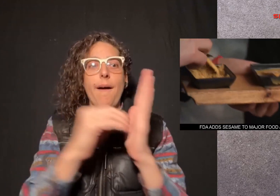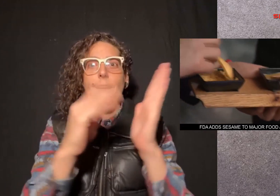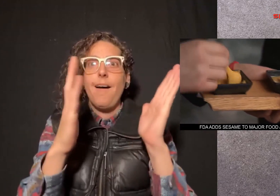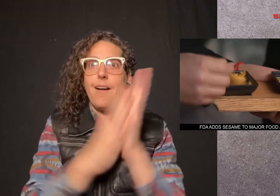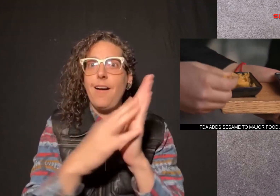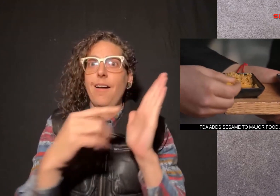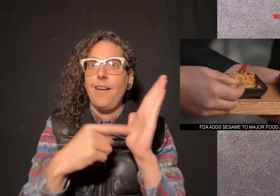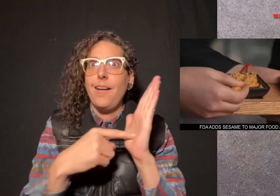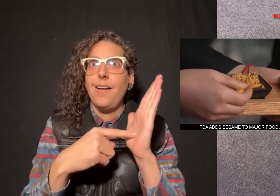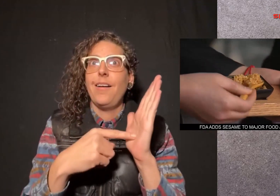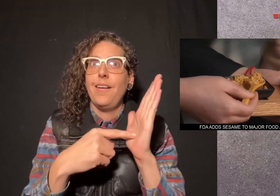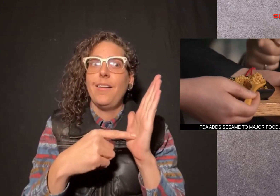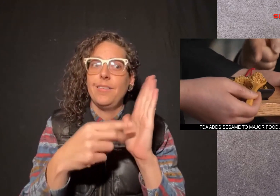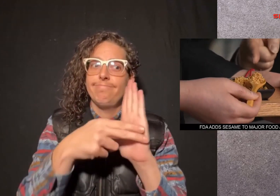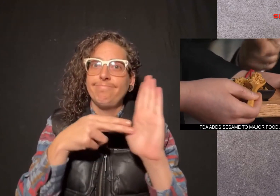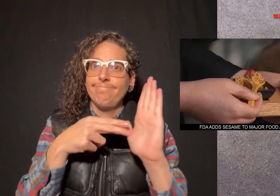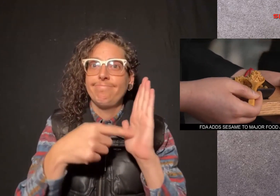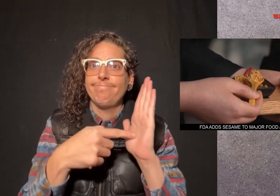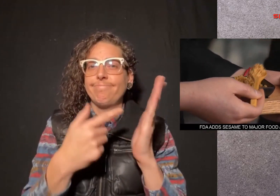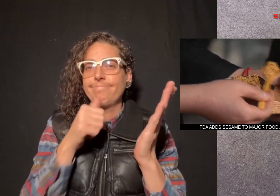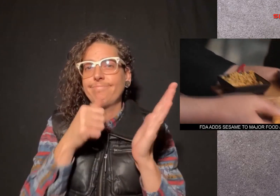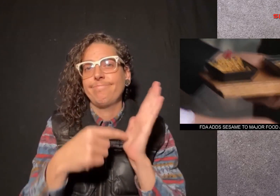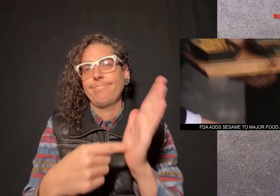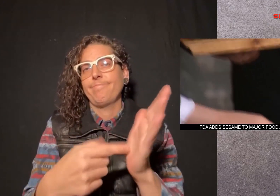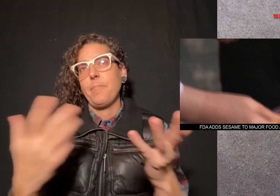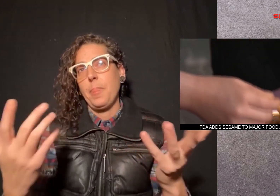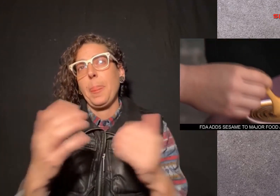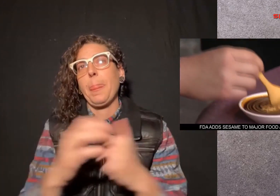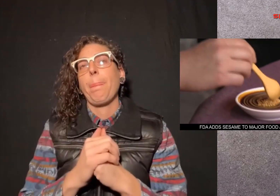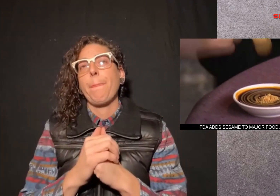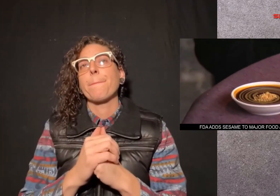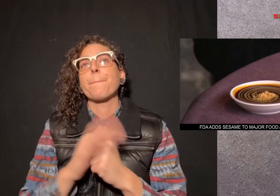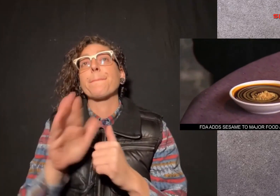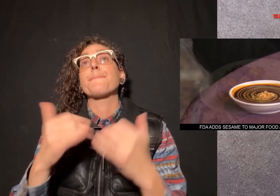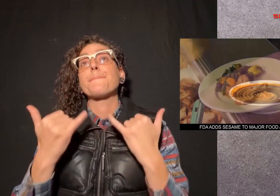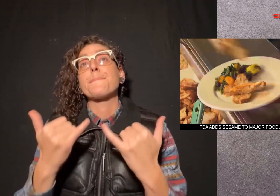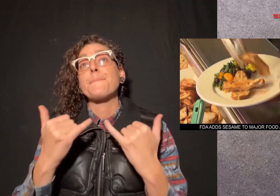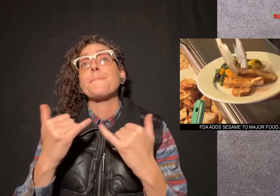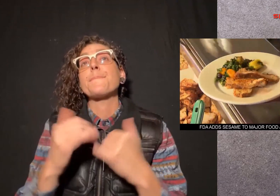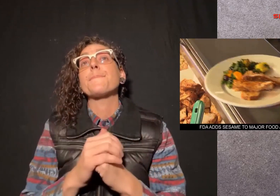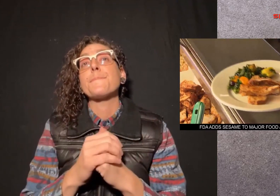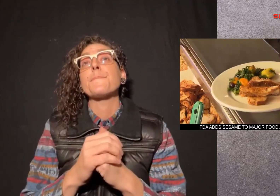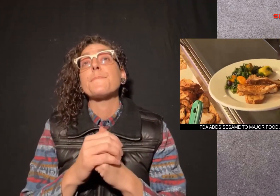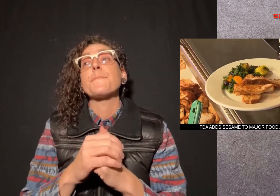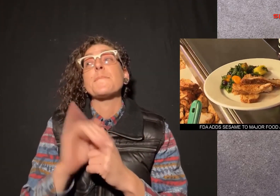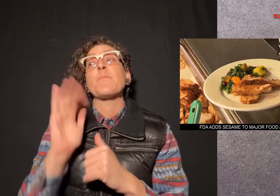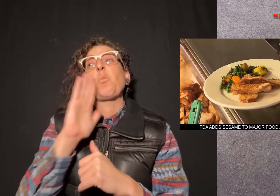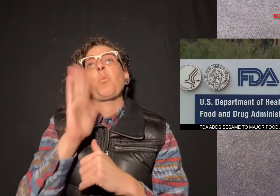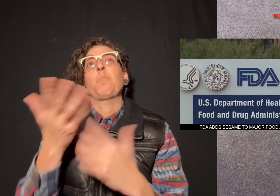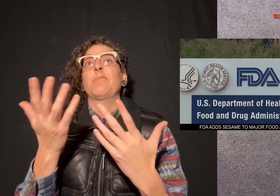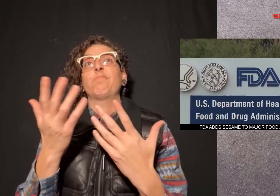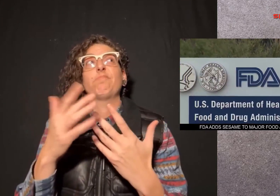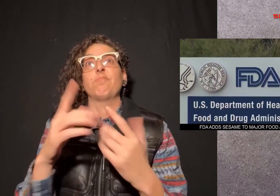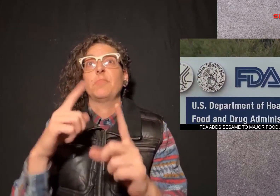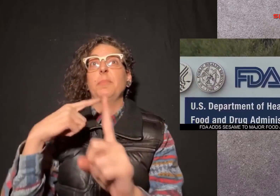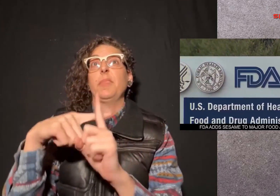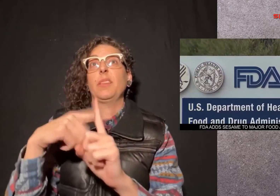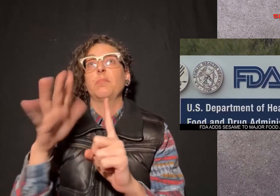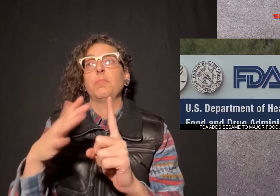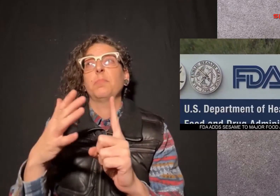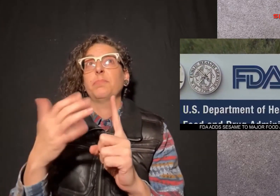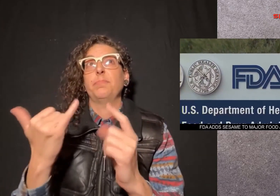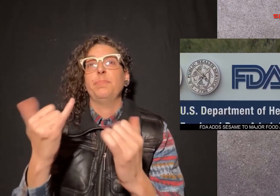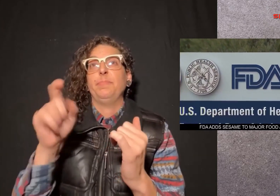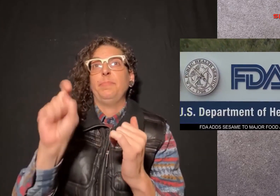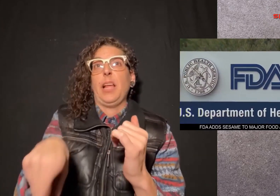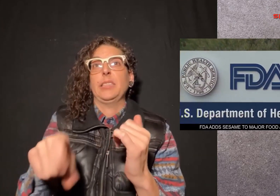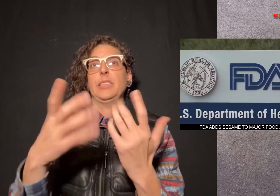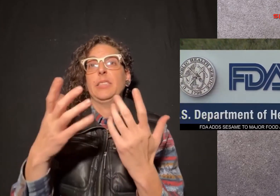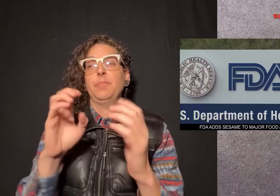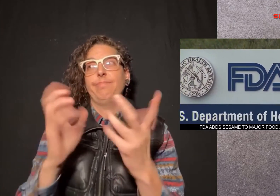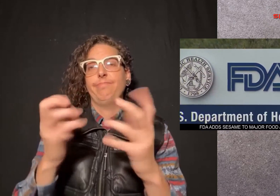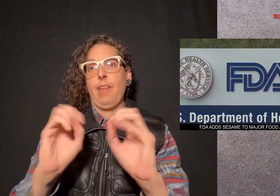always been listed by name on product labels now it will be and it must now be obvious